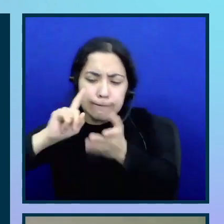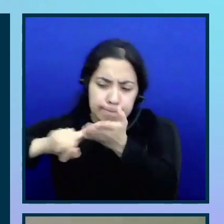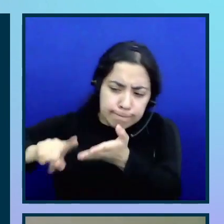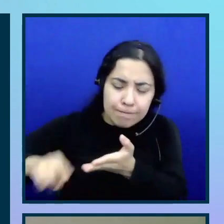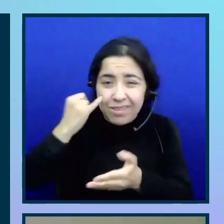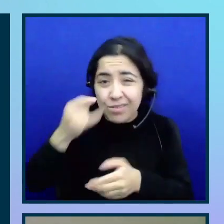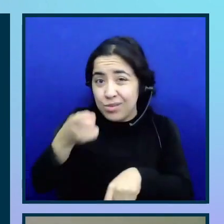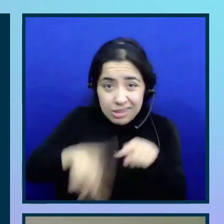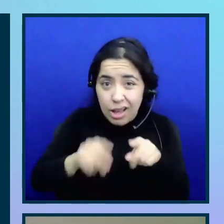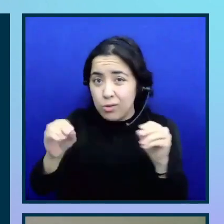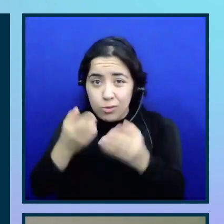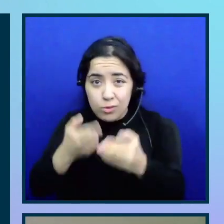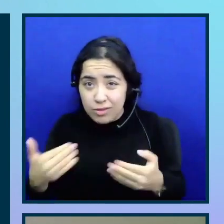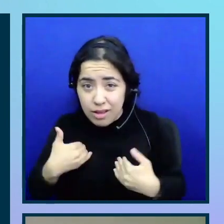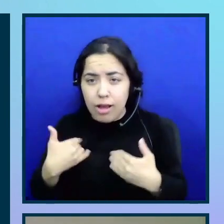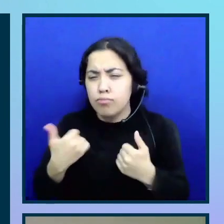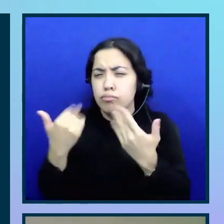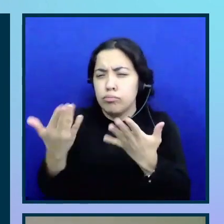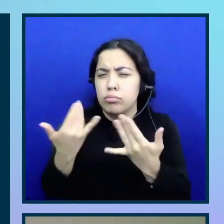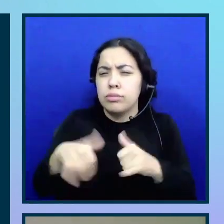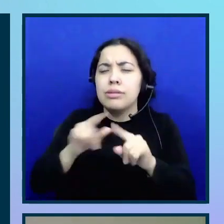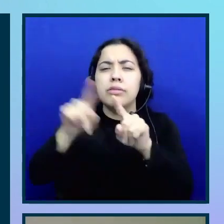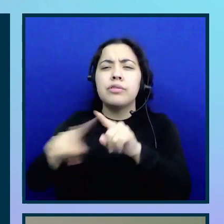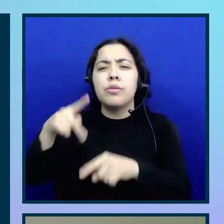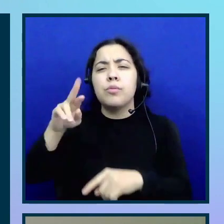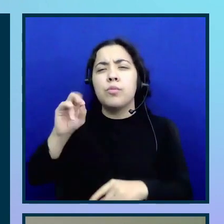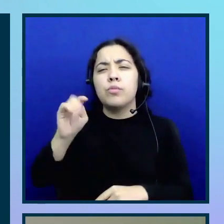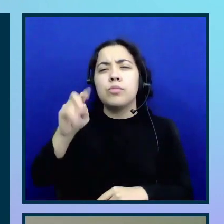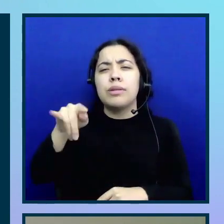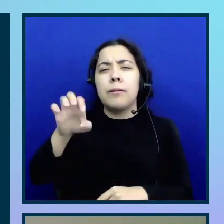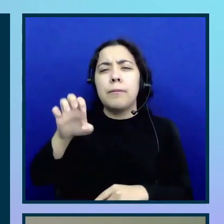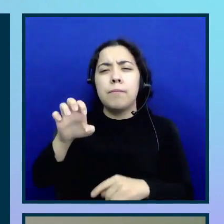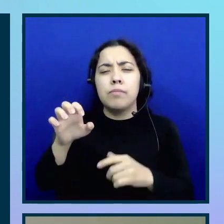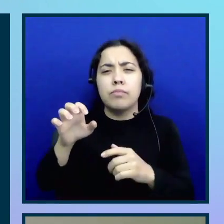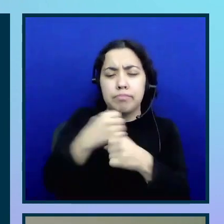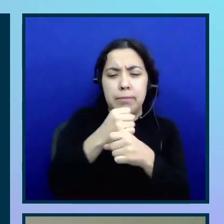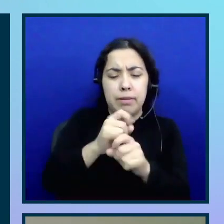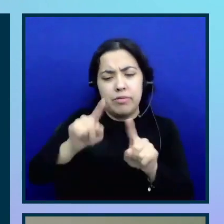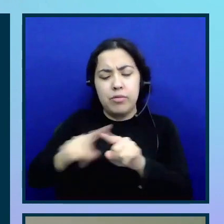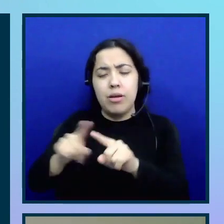I would still suggest making different prototypes and then ask on Twitter, ask on the accessibility slack,